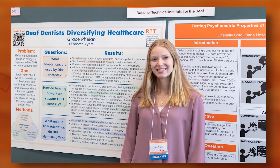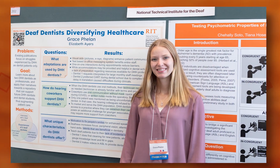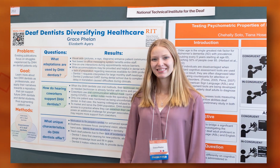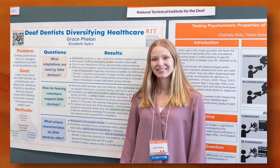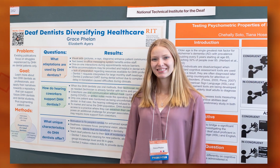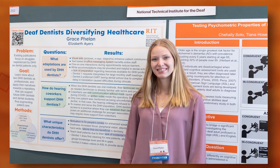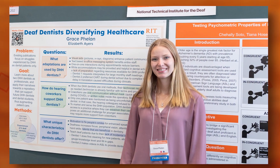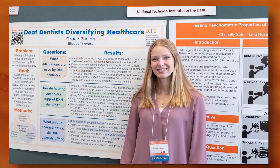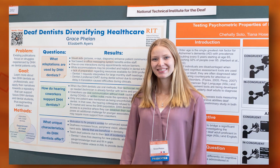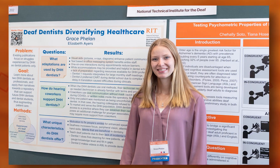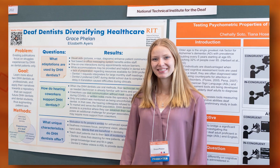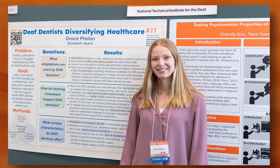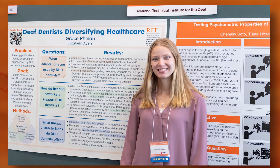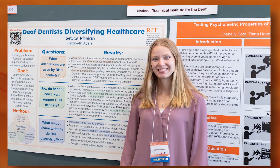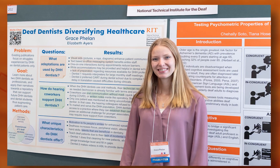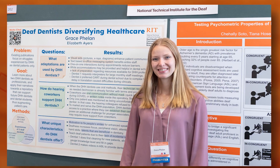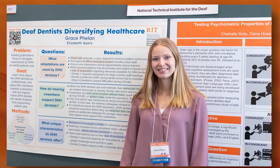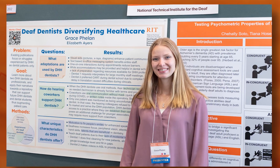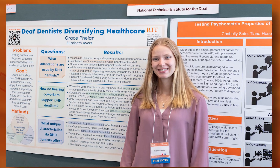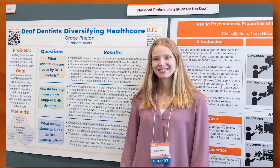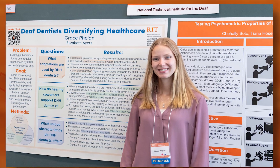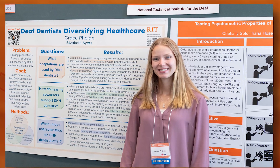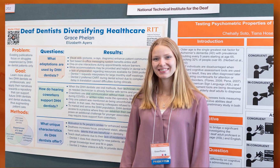Grace Phelan: Growing up, I've always loved science.